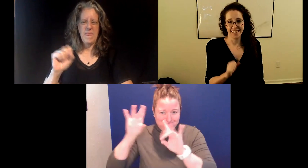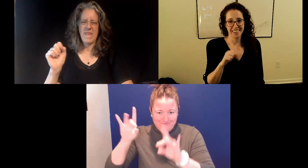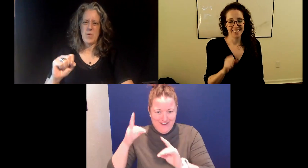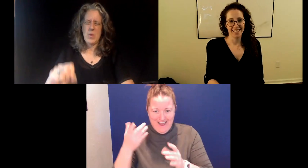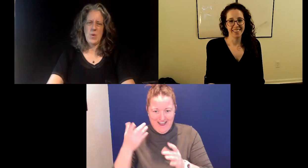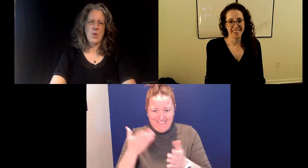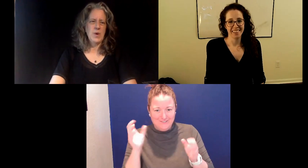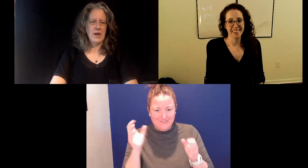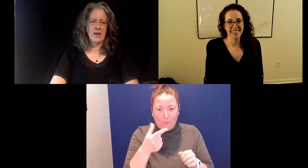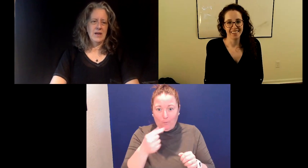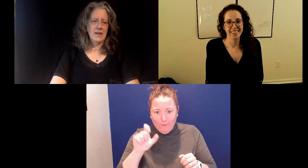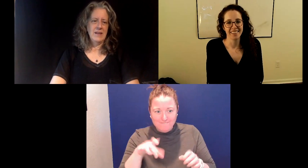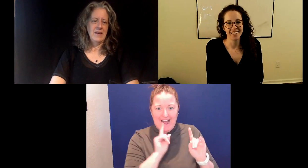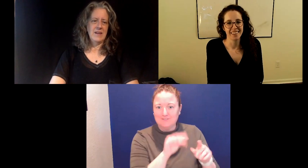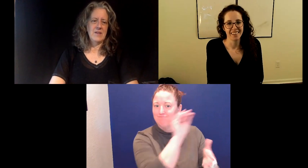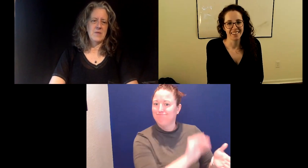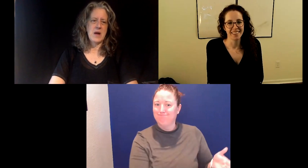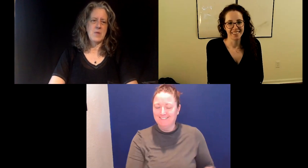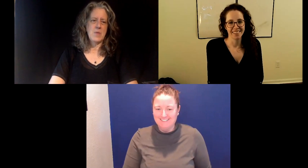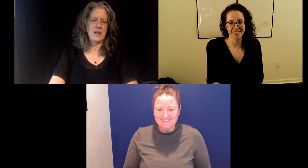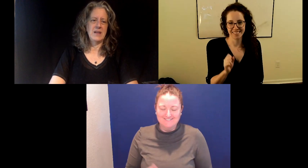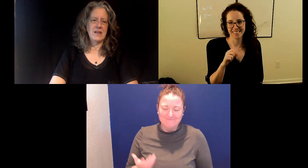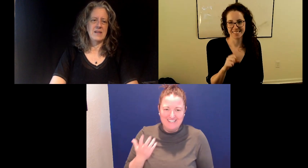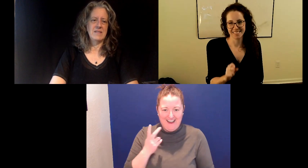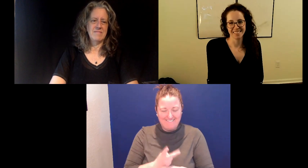know they can kind of figure out they know how to go and find the answer key and then they can just